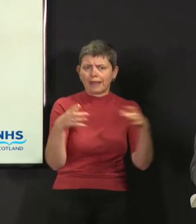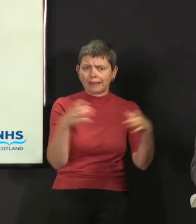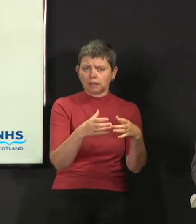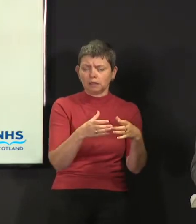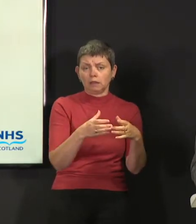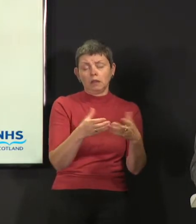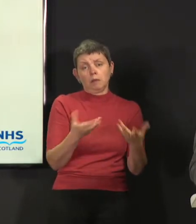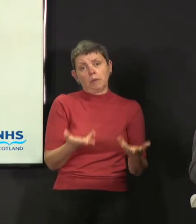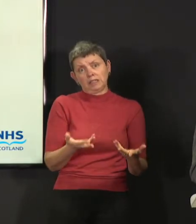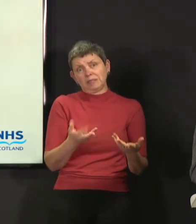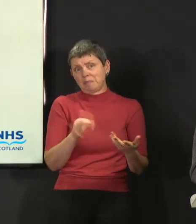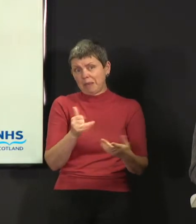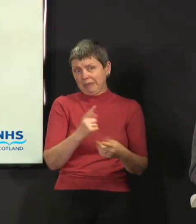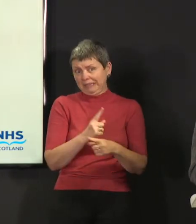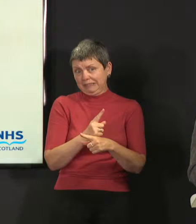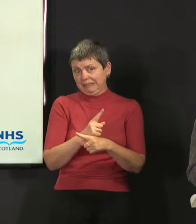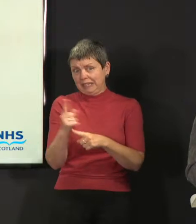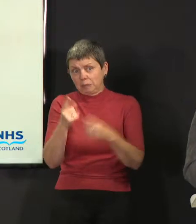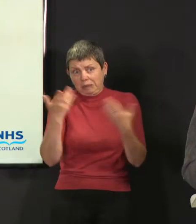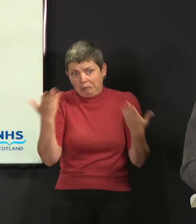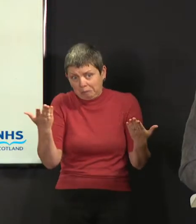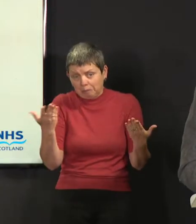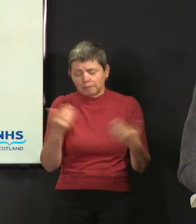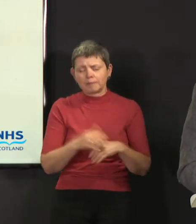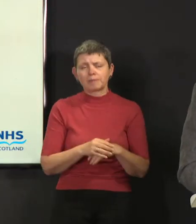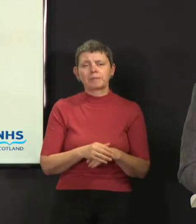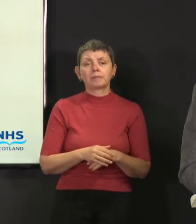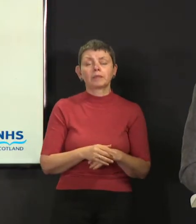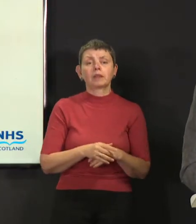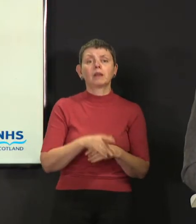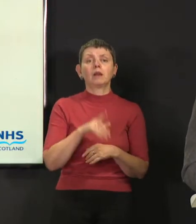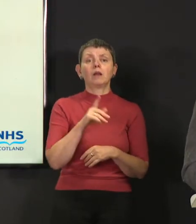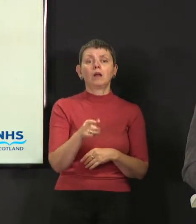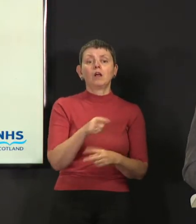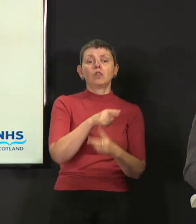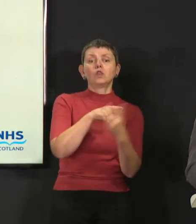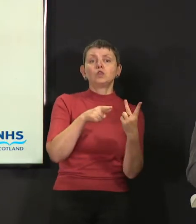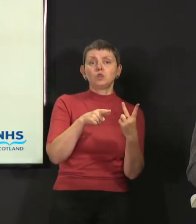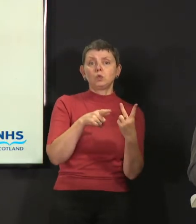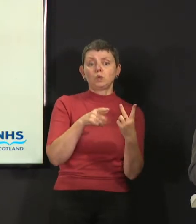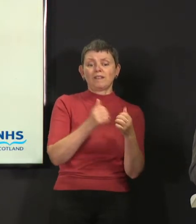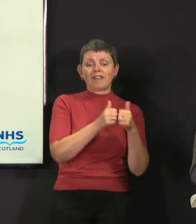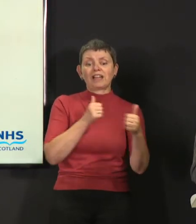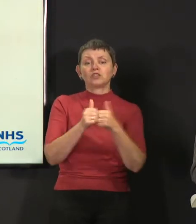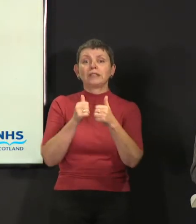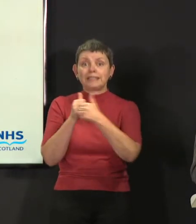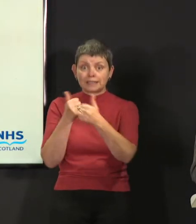case of course. The testing is complete at the two Alpha Solway factories we mentioned yesterday we will get the